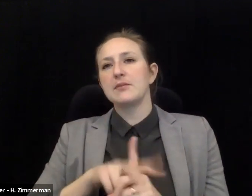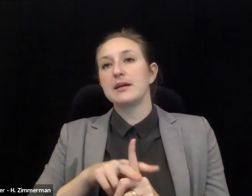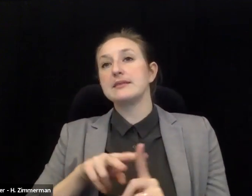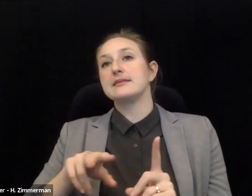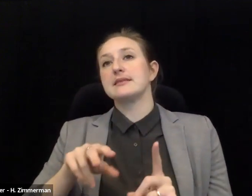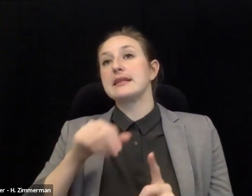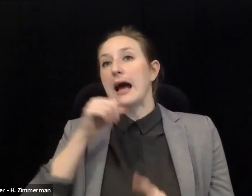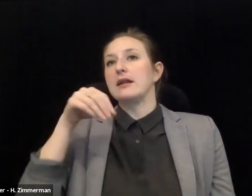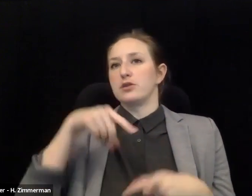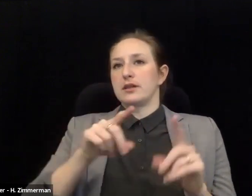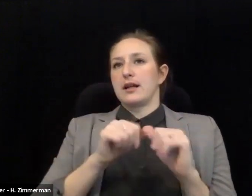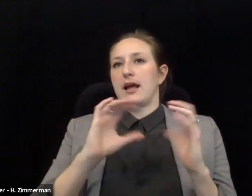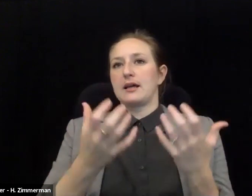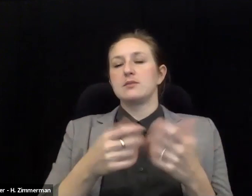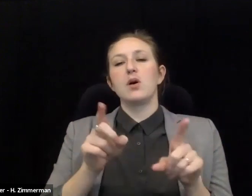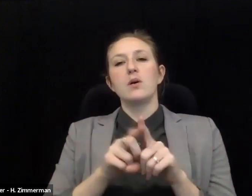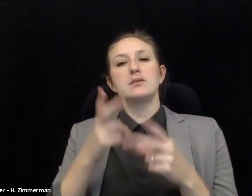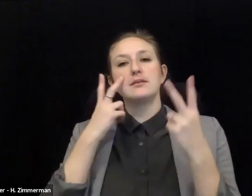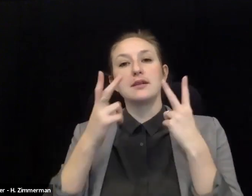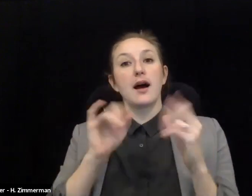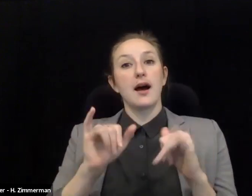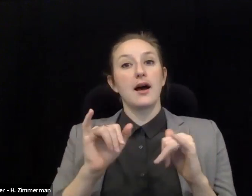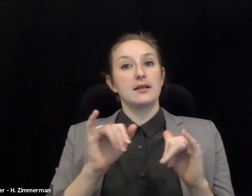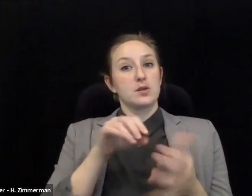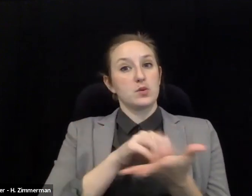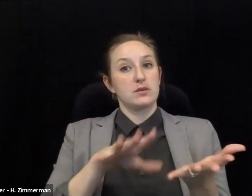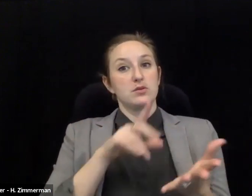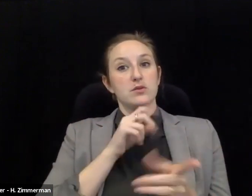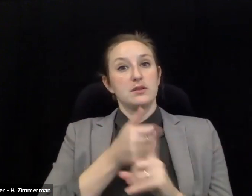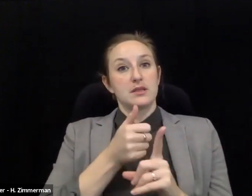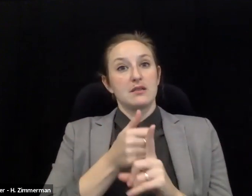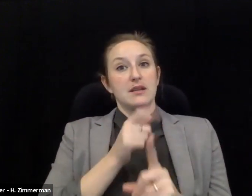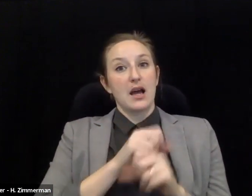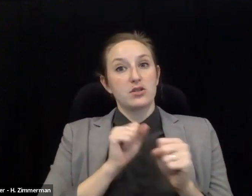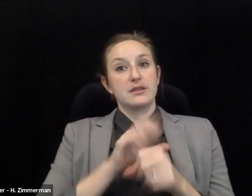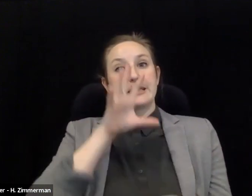also see that the super engaged students who like interacting with